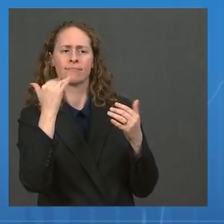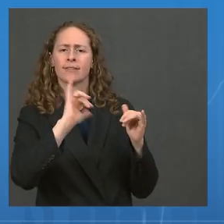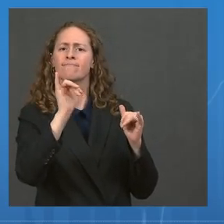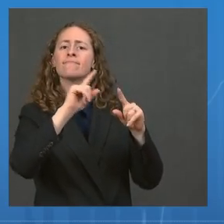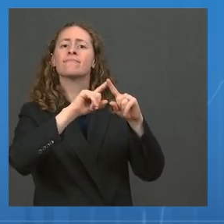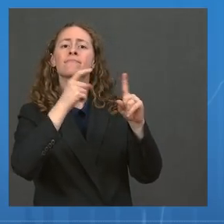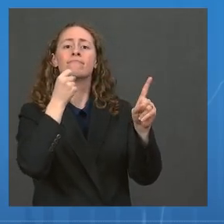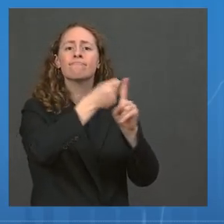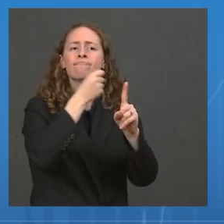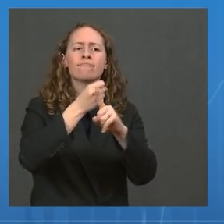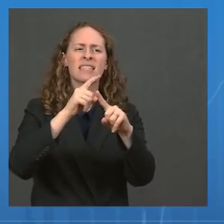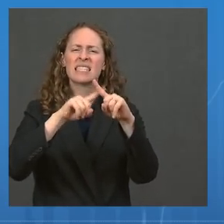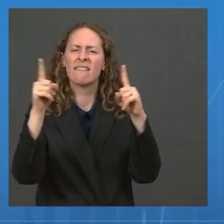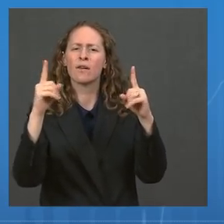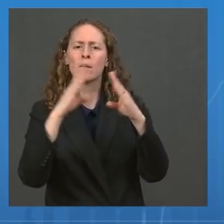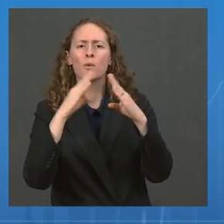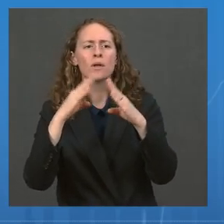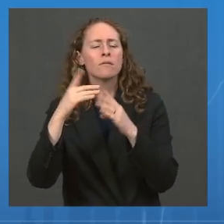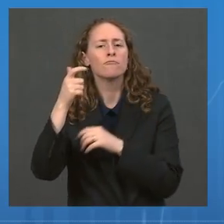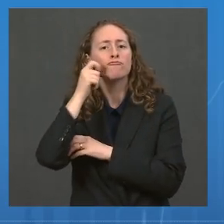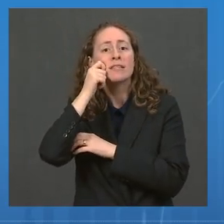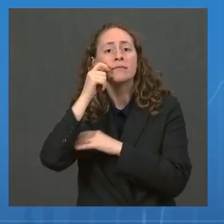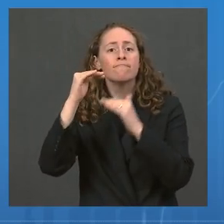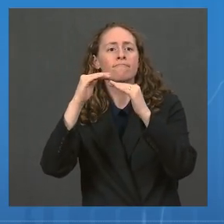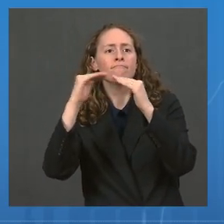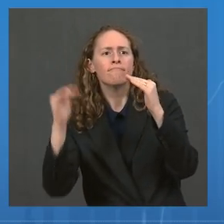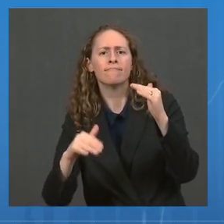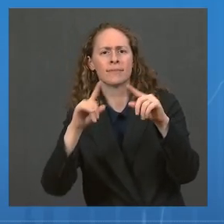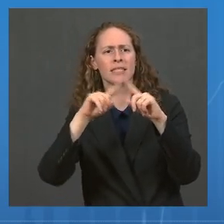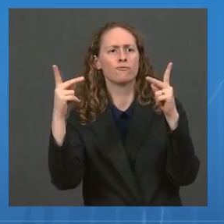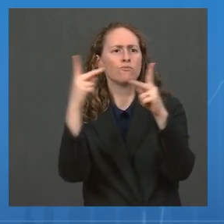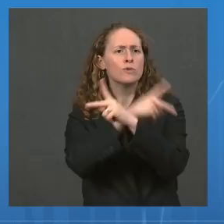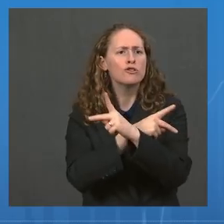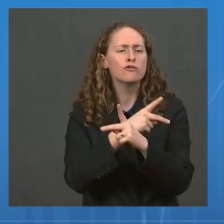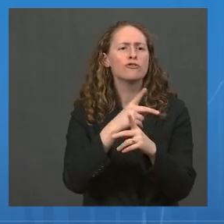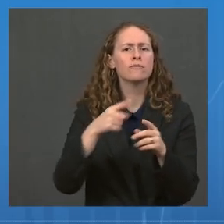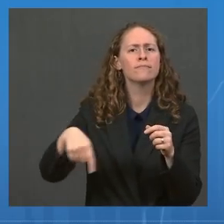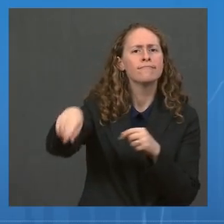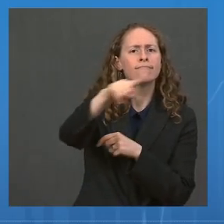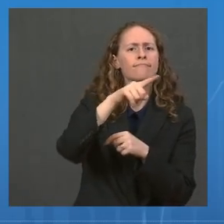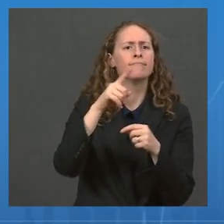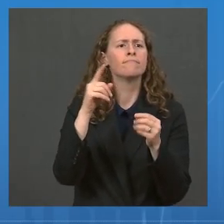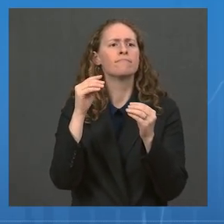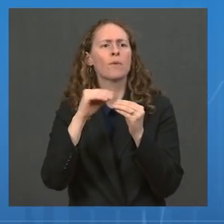Many of our frontline workers, essential workers, and those in congregate settings come from communities